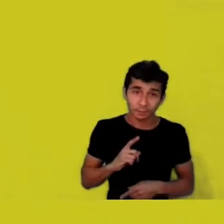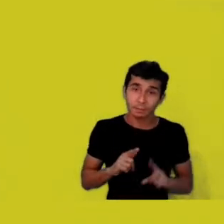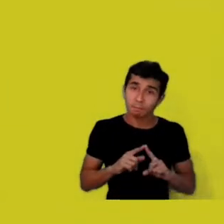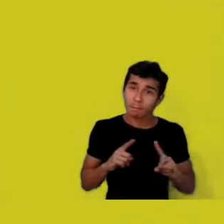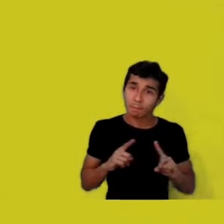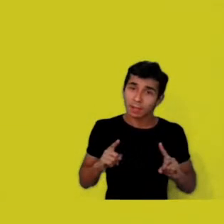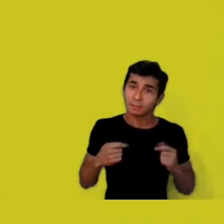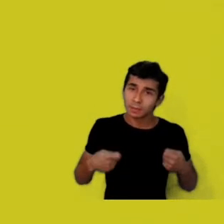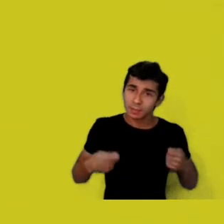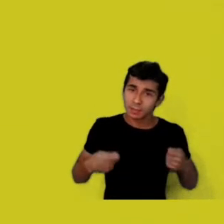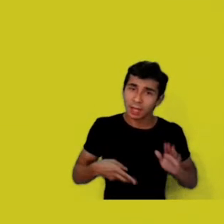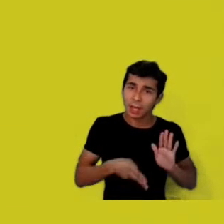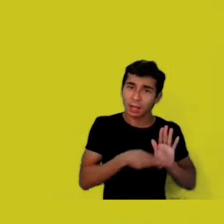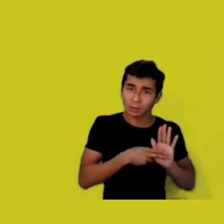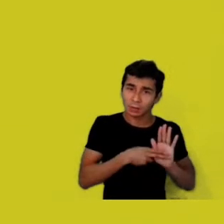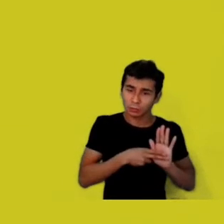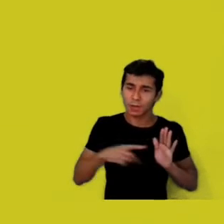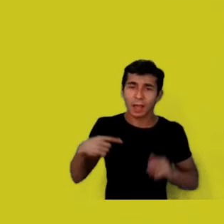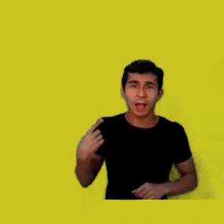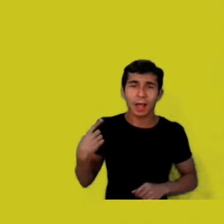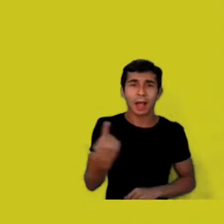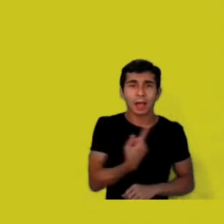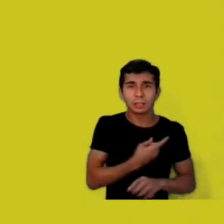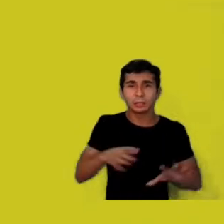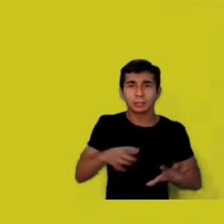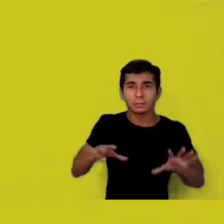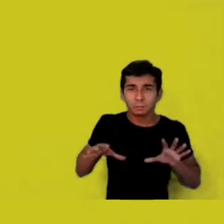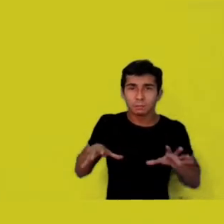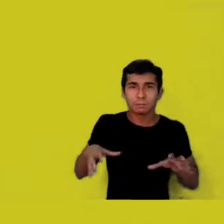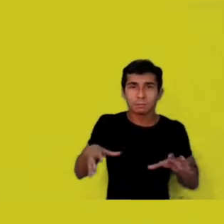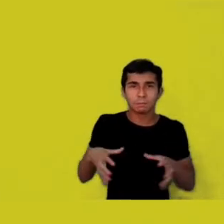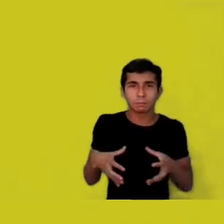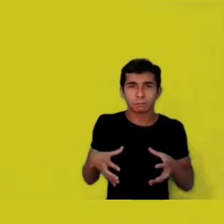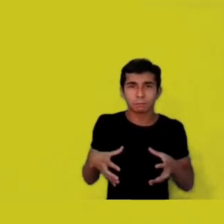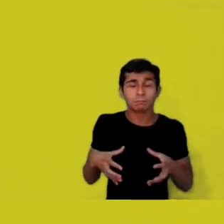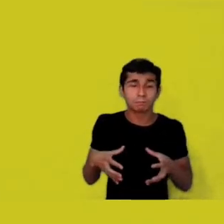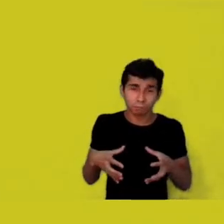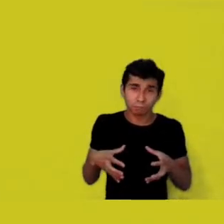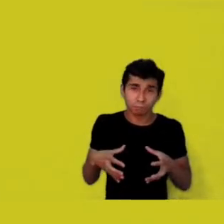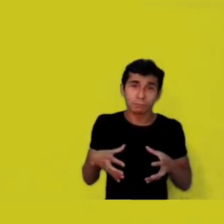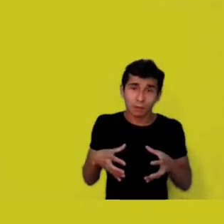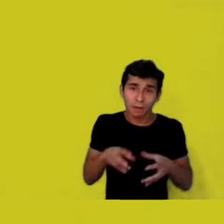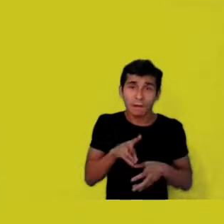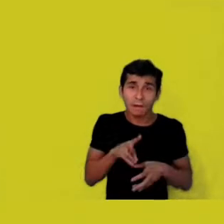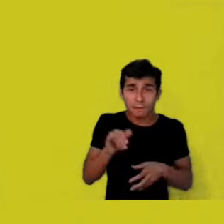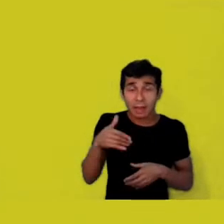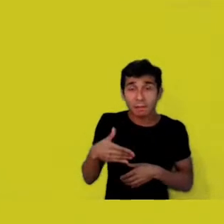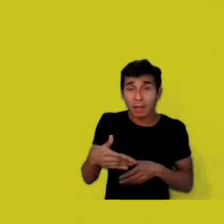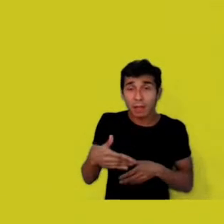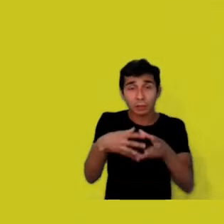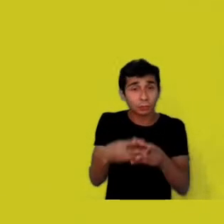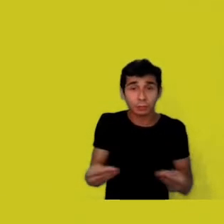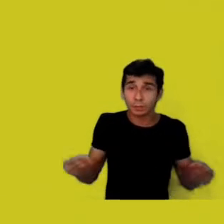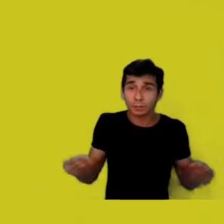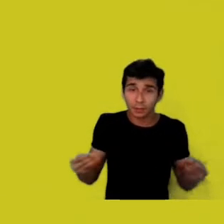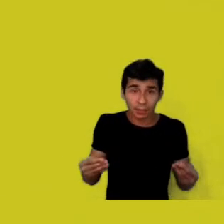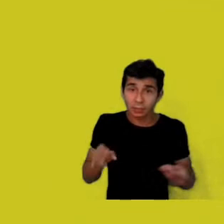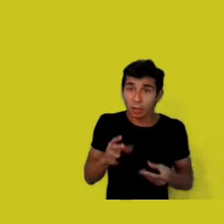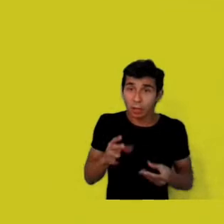that we are necessarily in this condition of departure. And there is only departure.